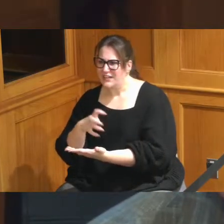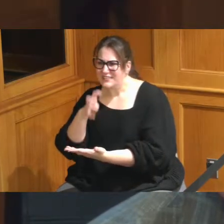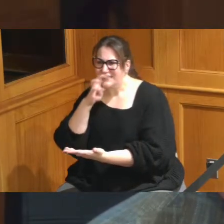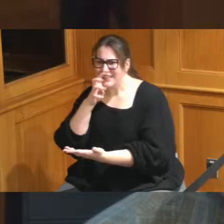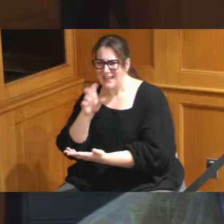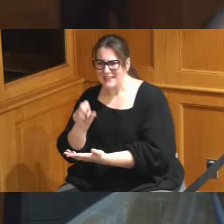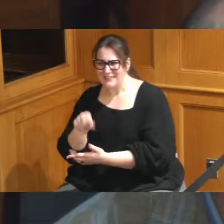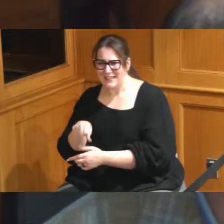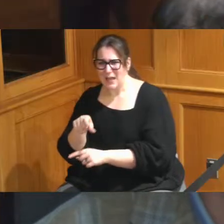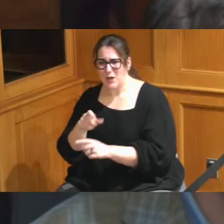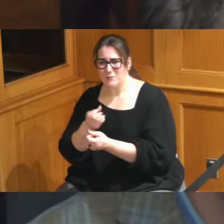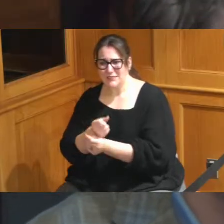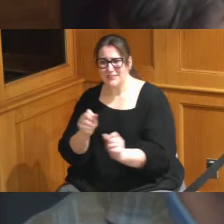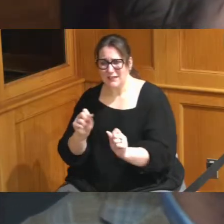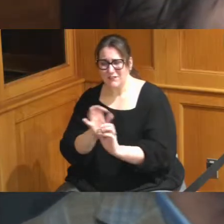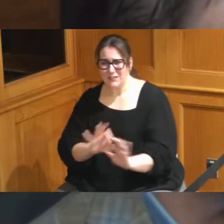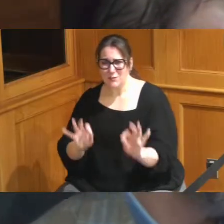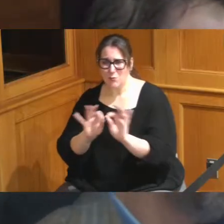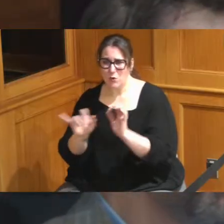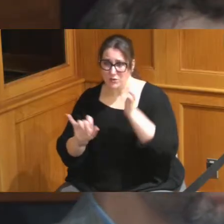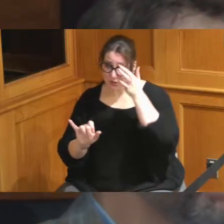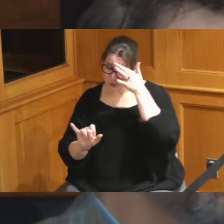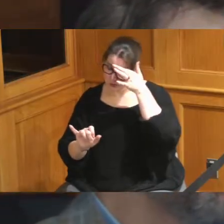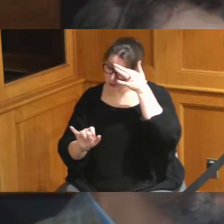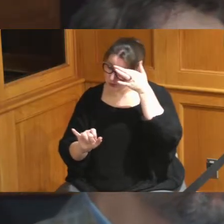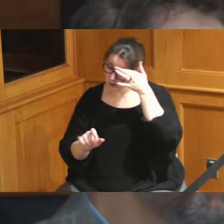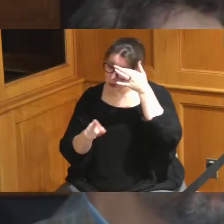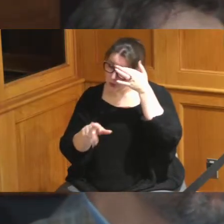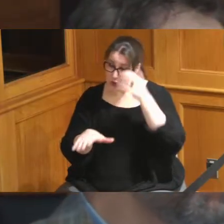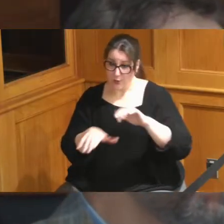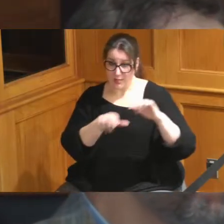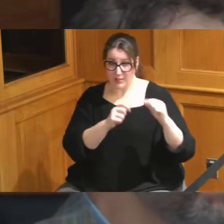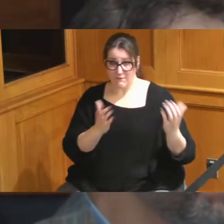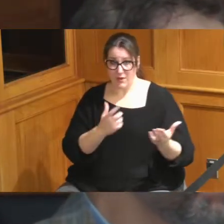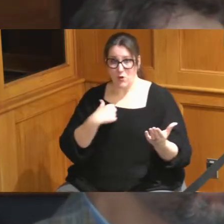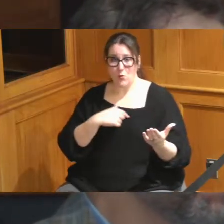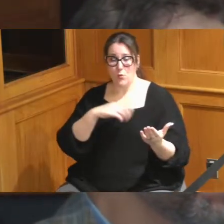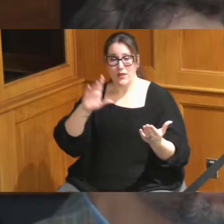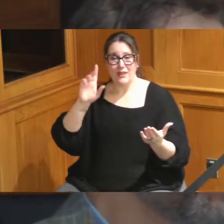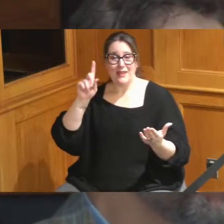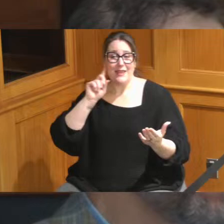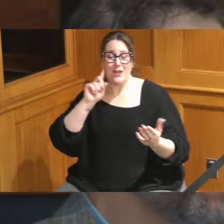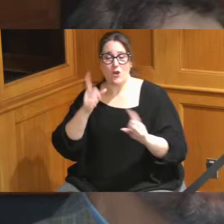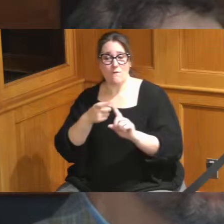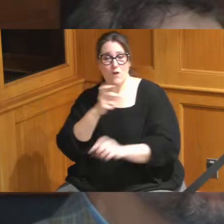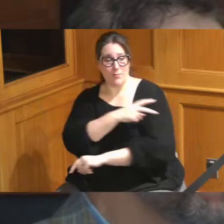know safety is important. when you leave here, we will hear from the veterans. And there was a time